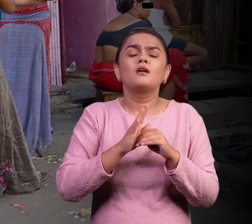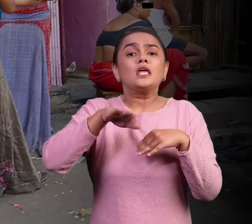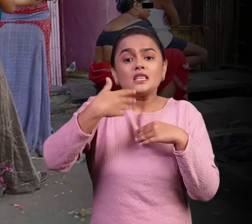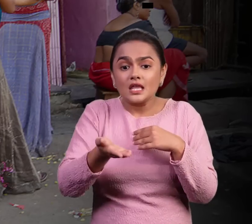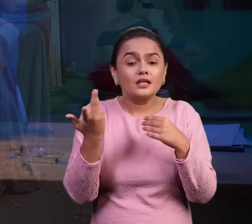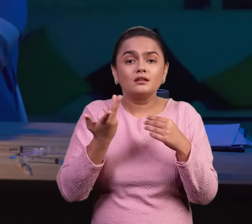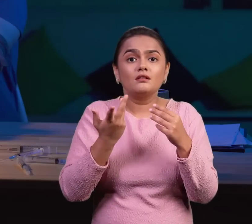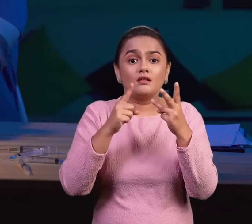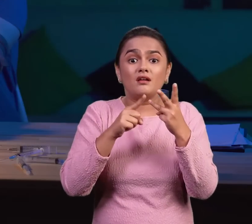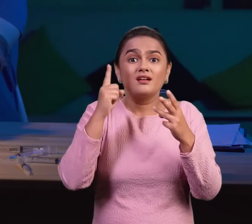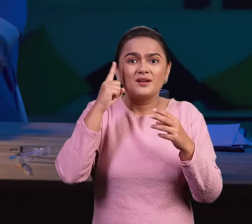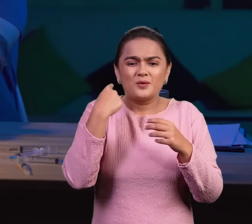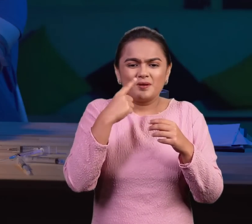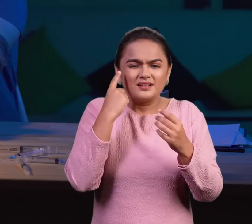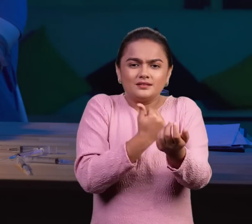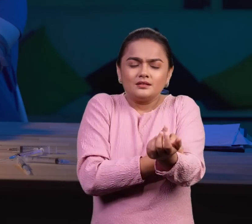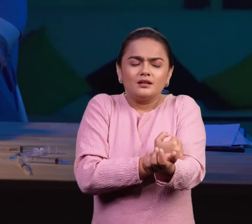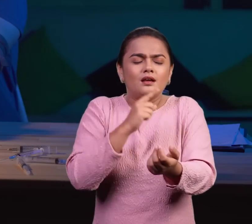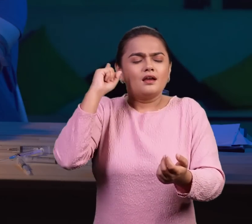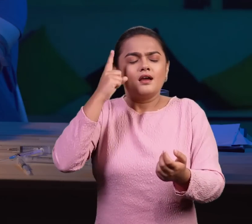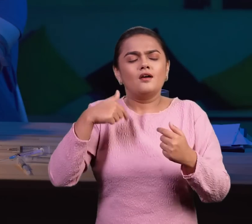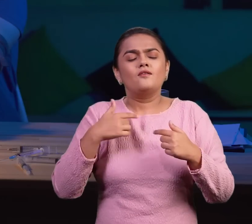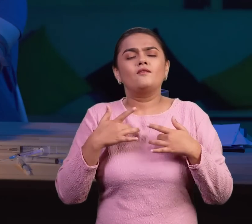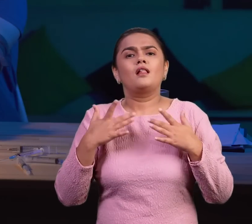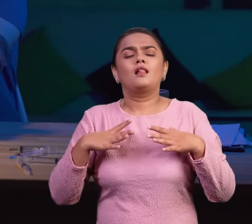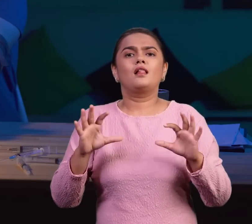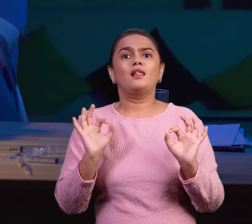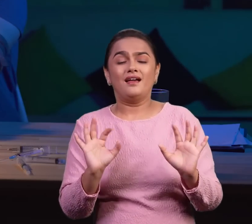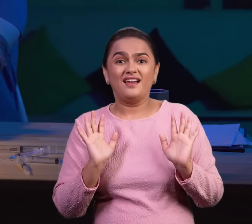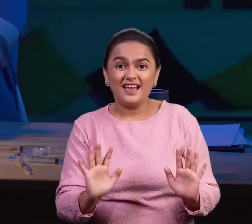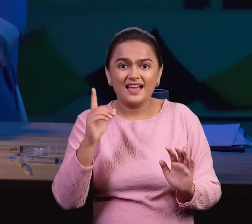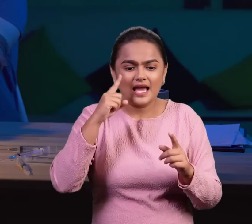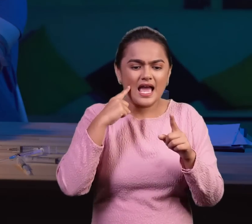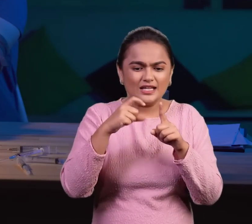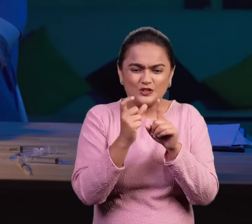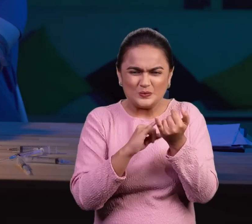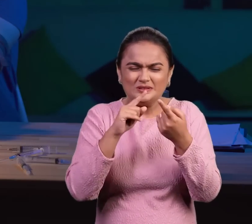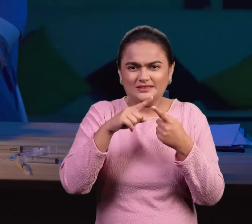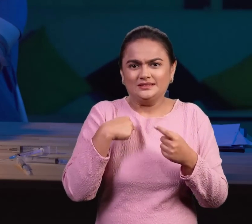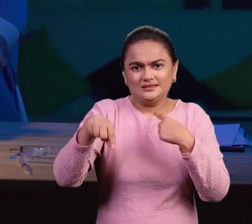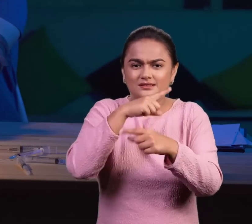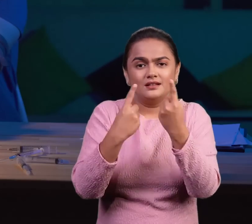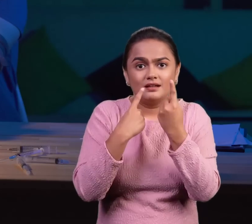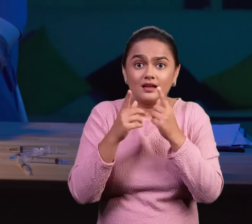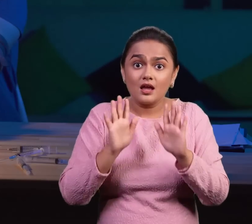Then are people who consume drug intravenously, i.e. Intravenous Drug Users (IDUs) and